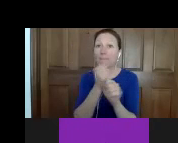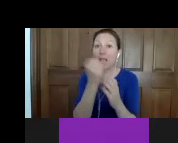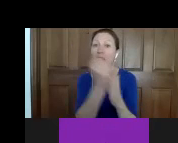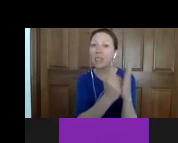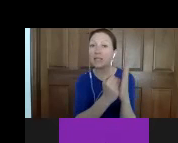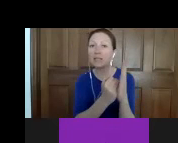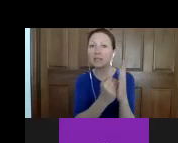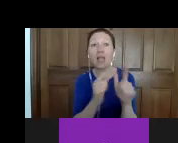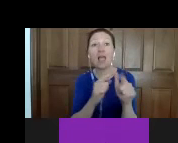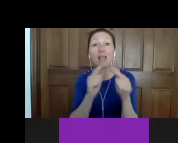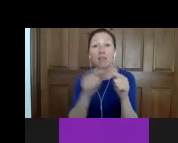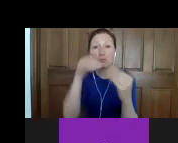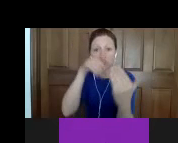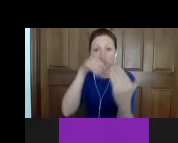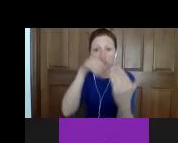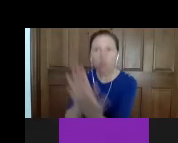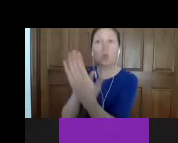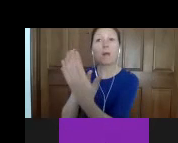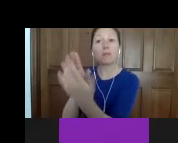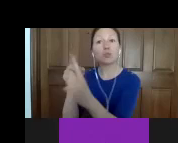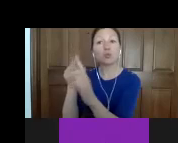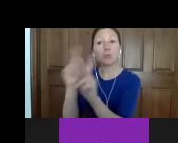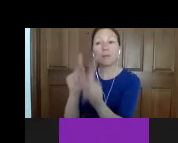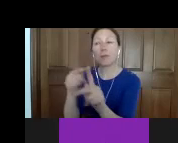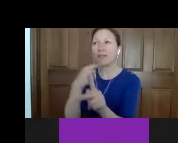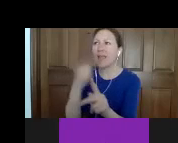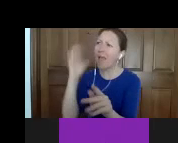is my profession. This is what I'm looking for. Do you have anyone you could recommend